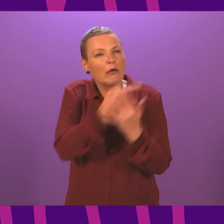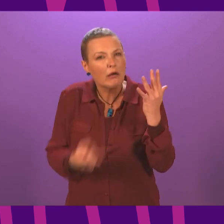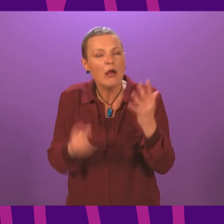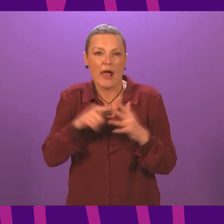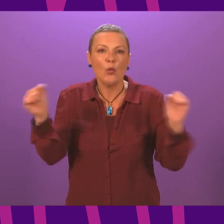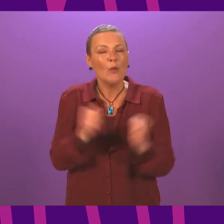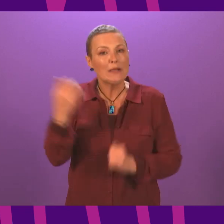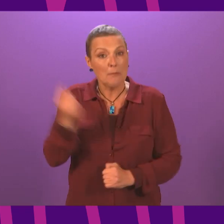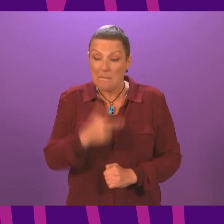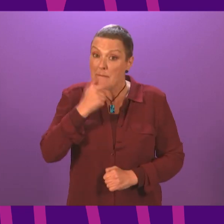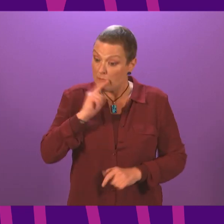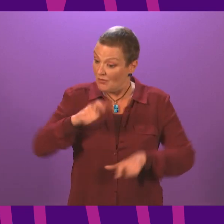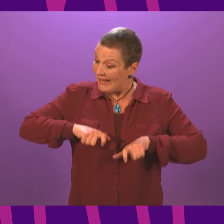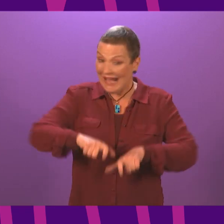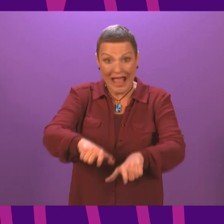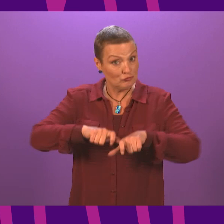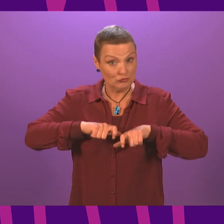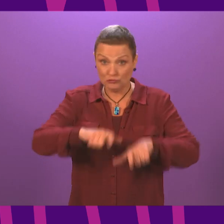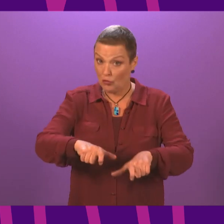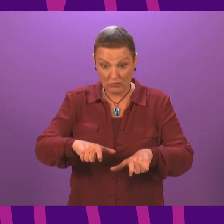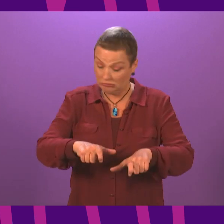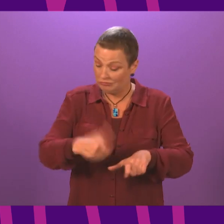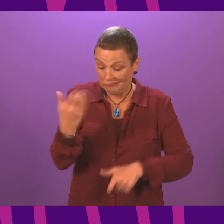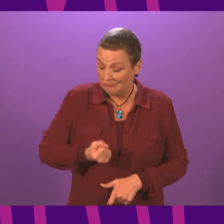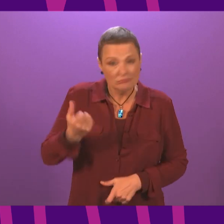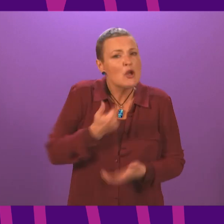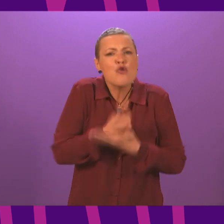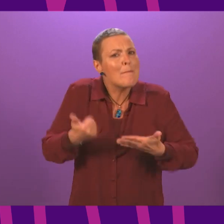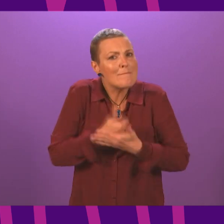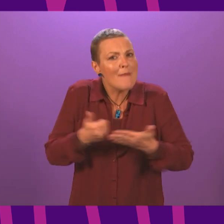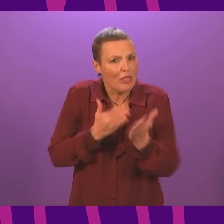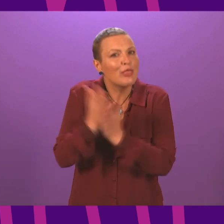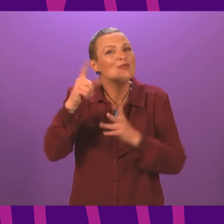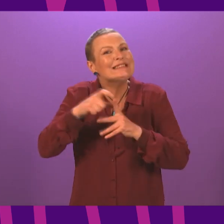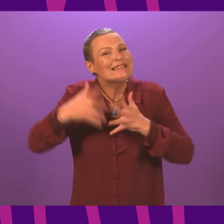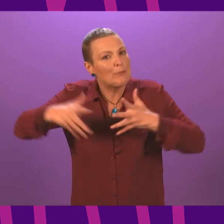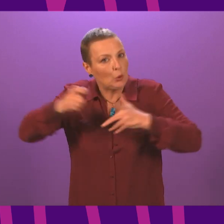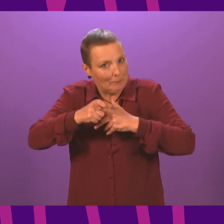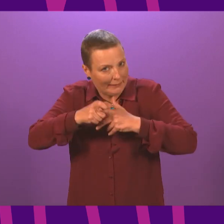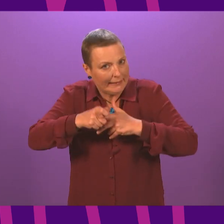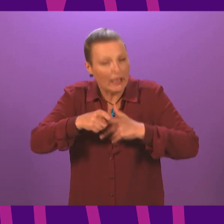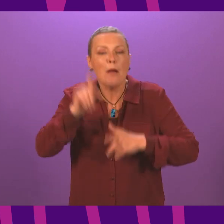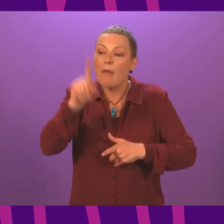People will continue to get their payments under agency agreements with the DWP in the meantime. I will of course keep the Parliament updated.